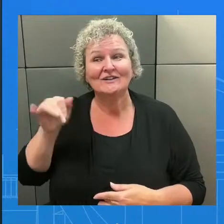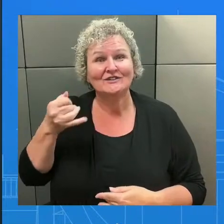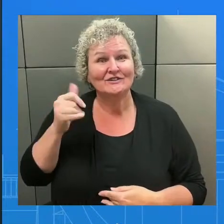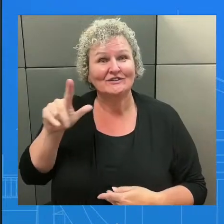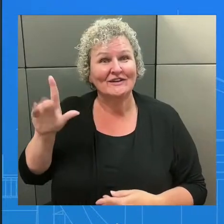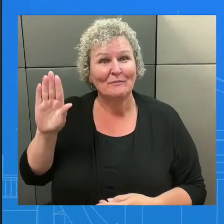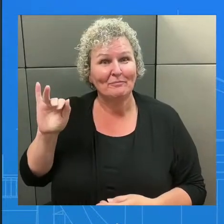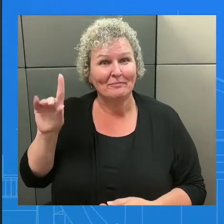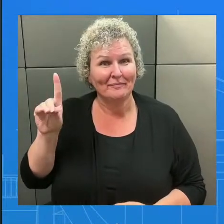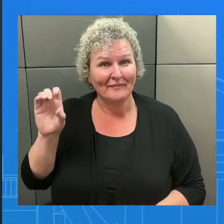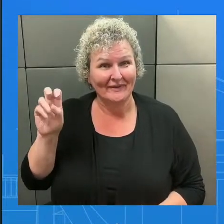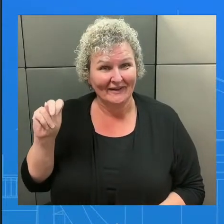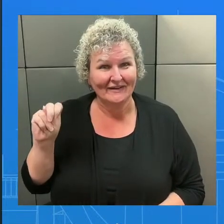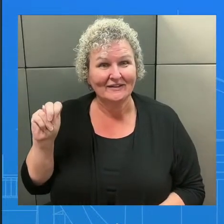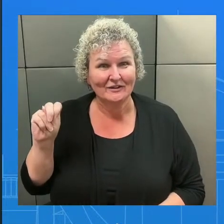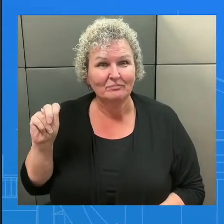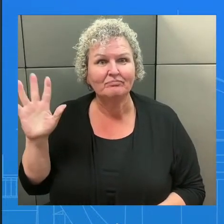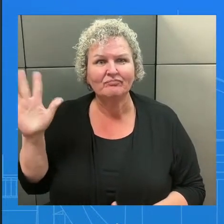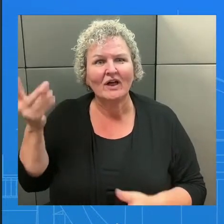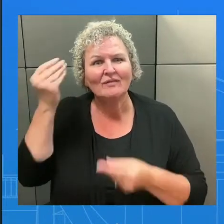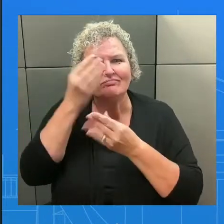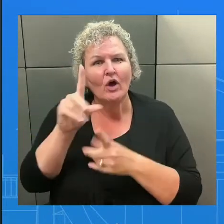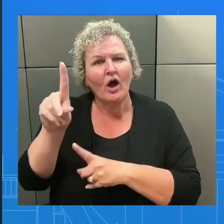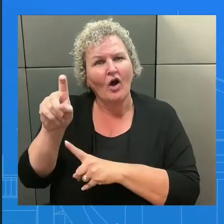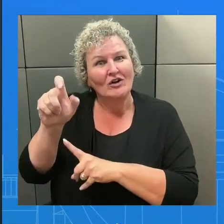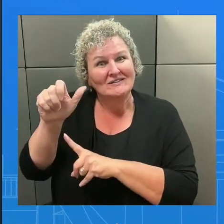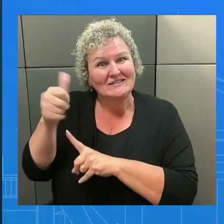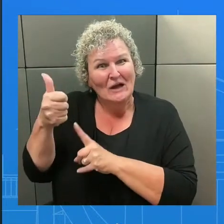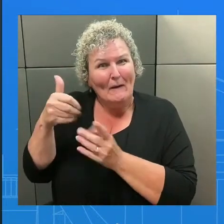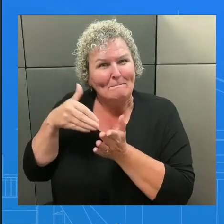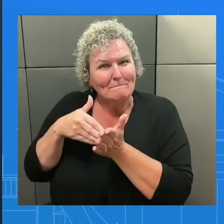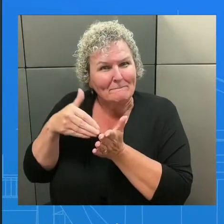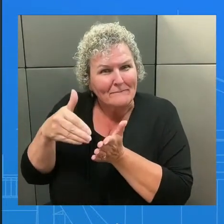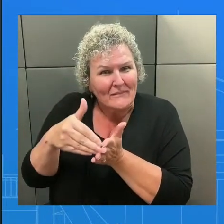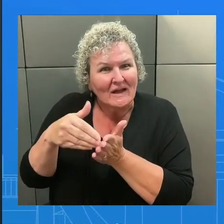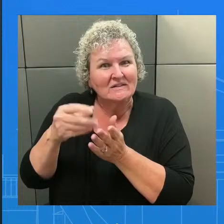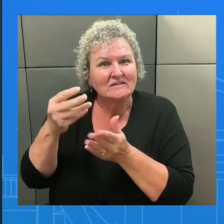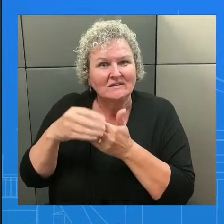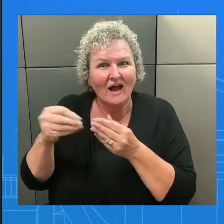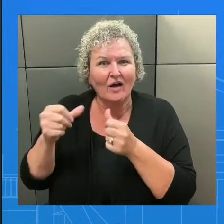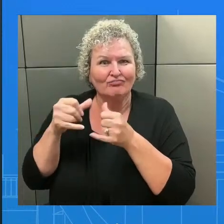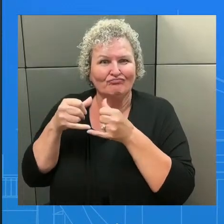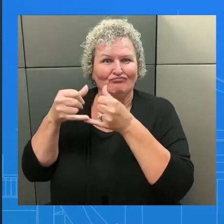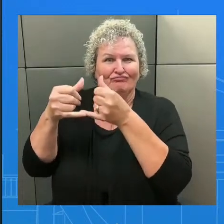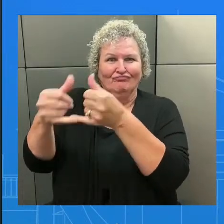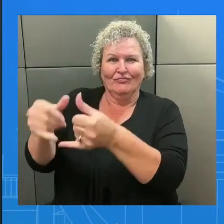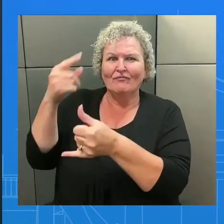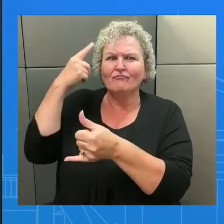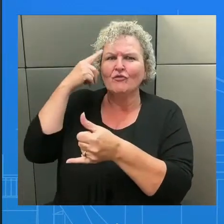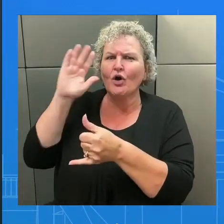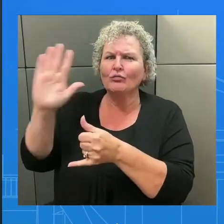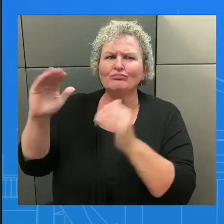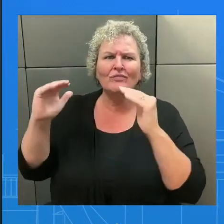Agency for Health -- for Health, ARPA-H, to accelerate transformative research